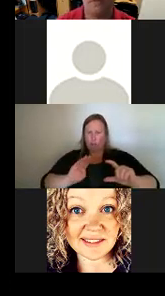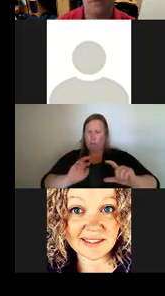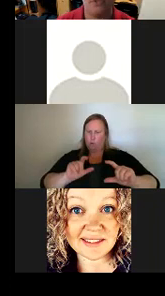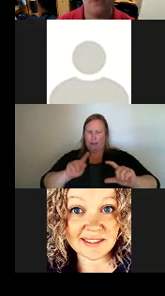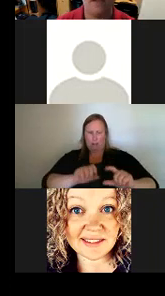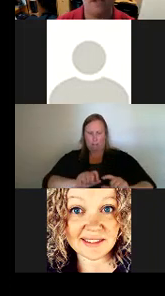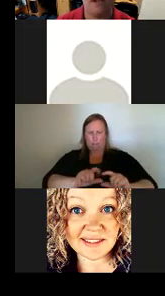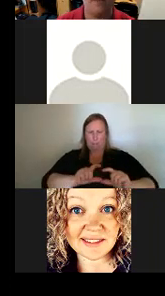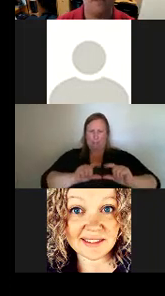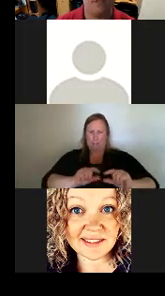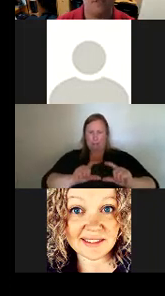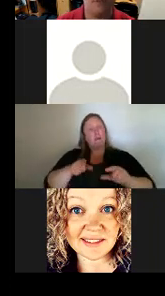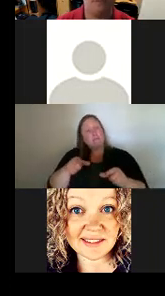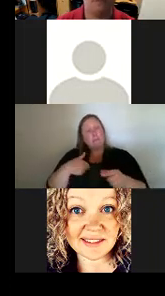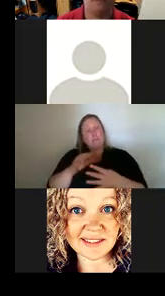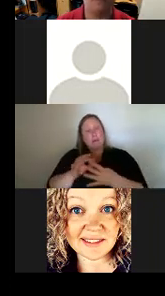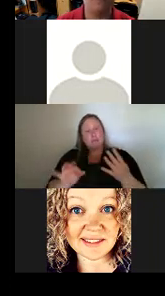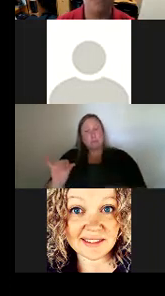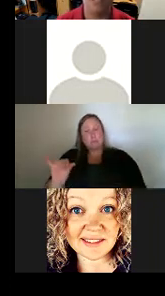SOME HAVE THAT OPTION AVAILABLE.